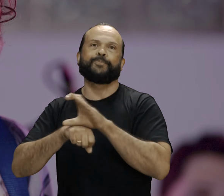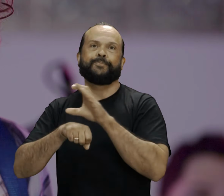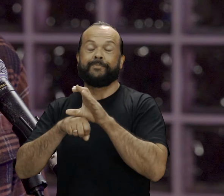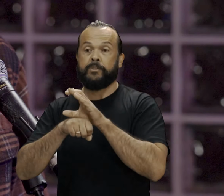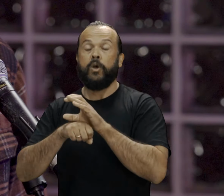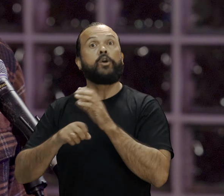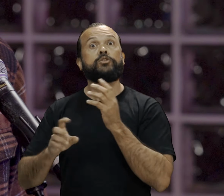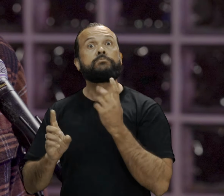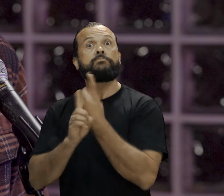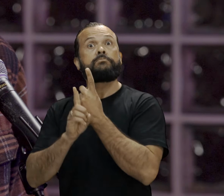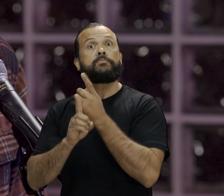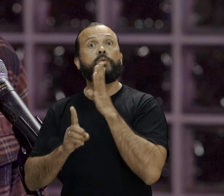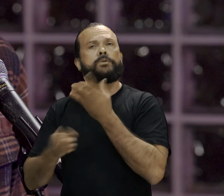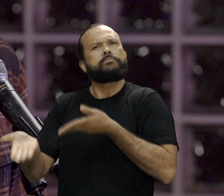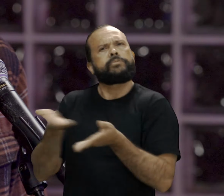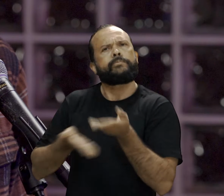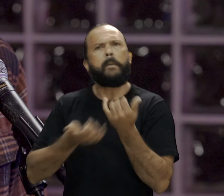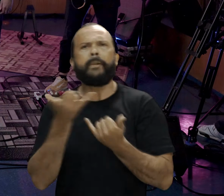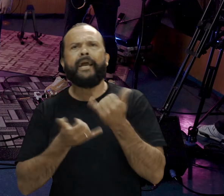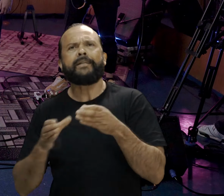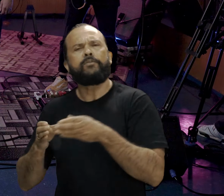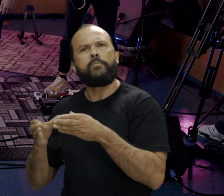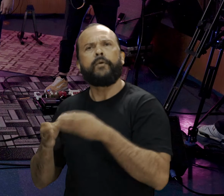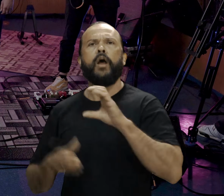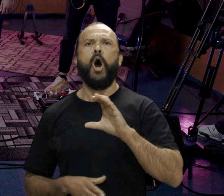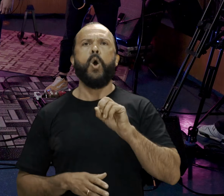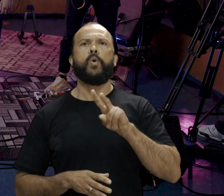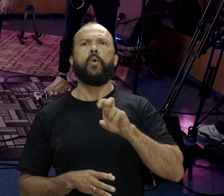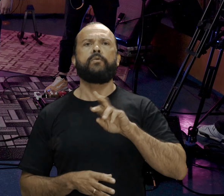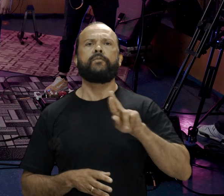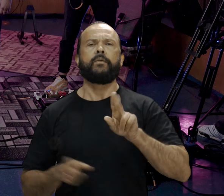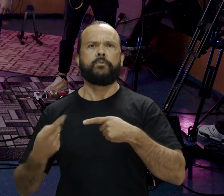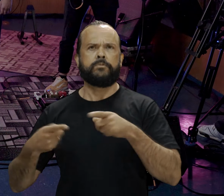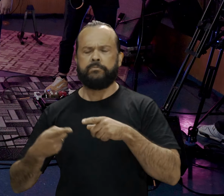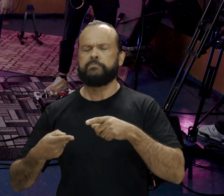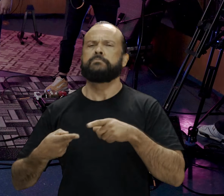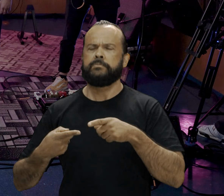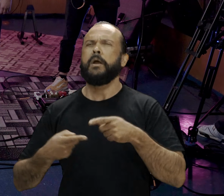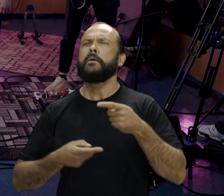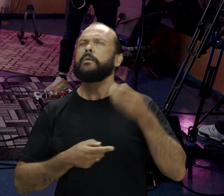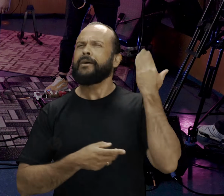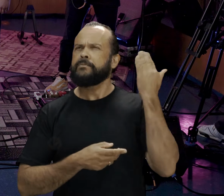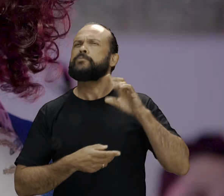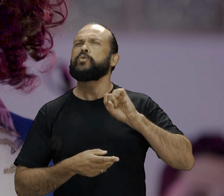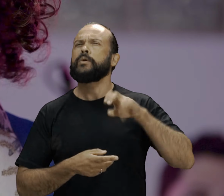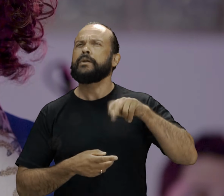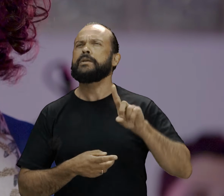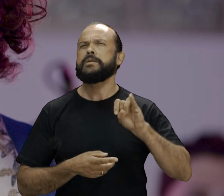we played a lot of Indie music too, right? And it was a very up to date scenario, songs that people could sing along with us.